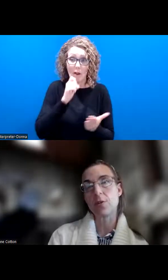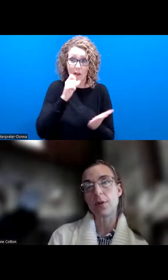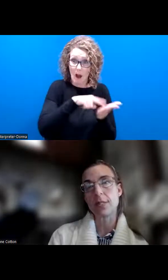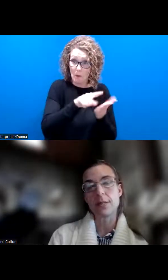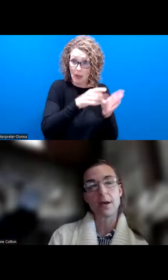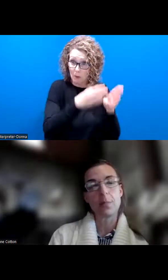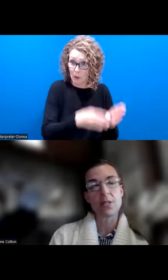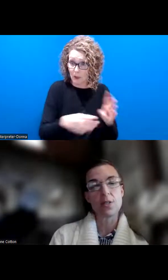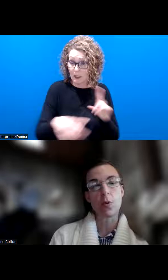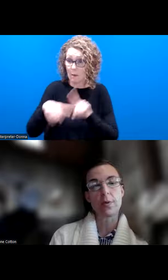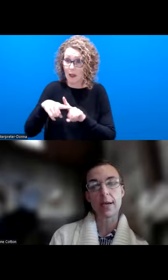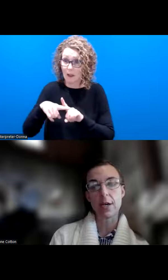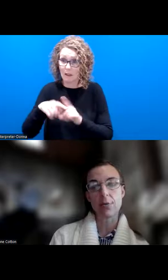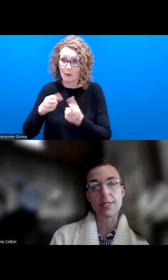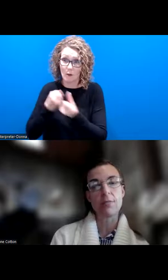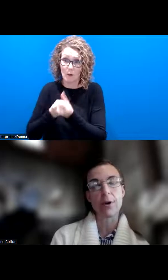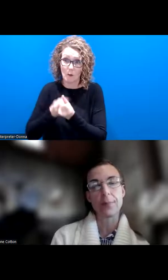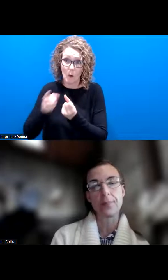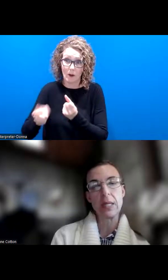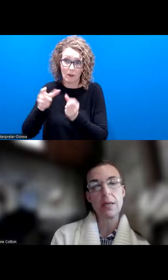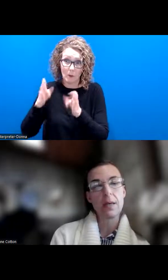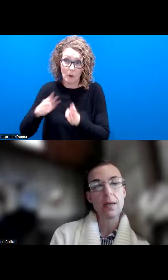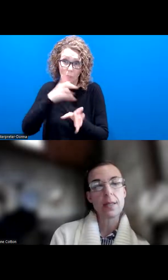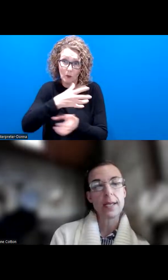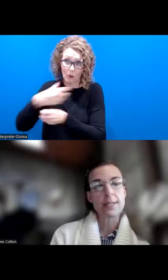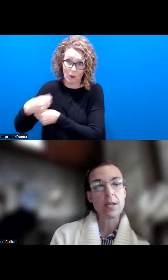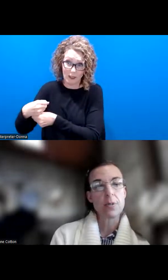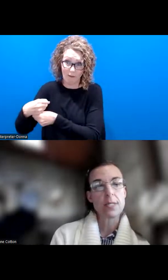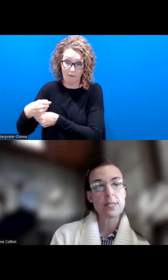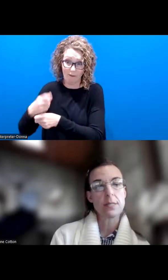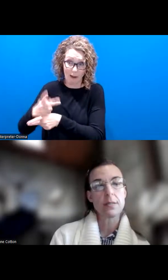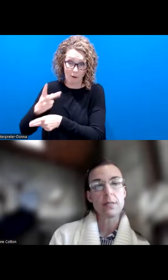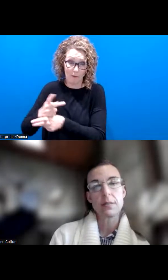, always women. So at the same time that